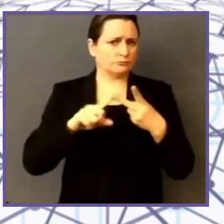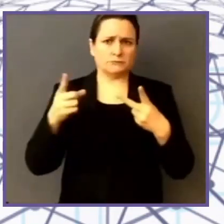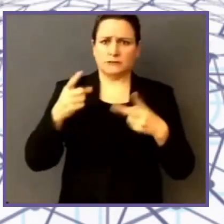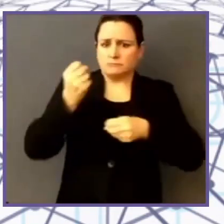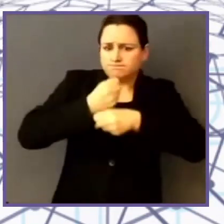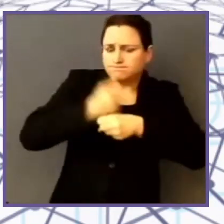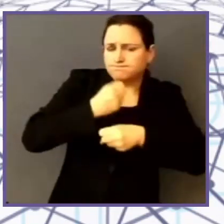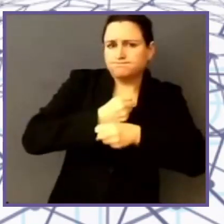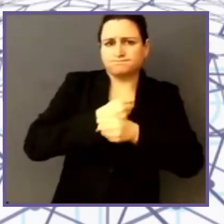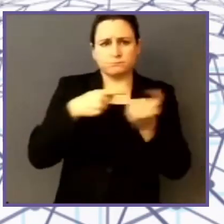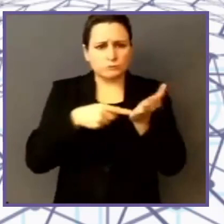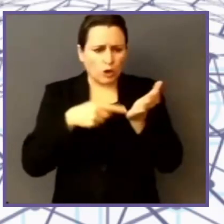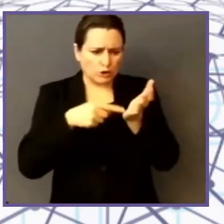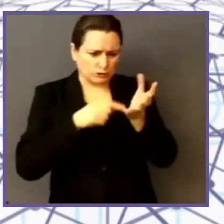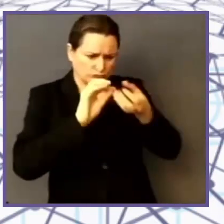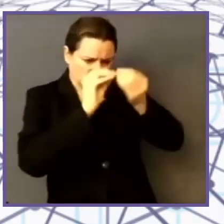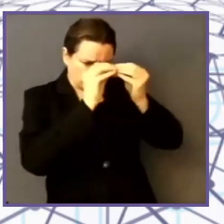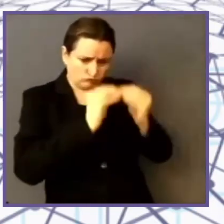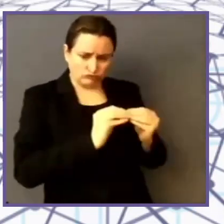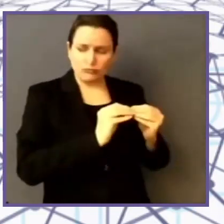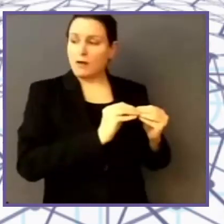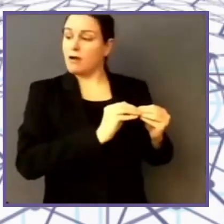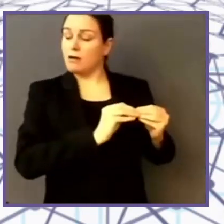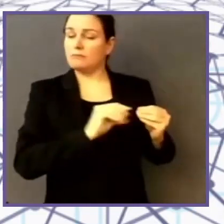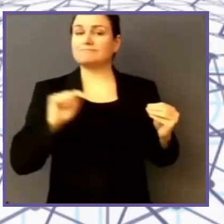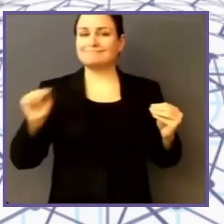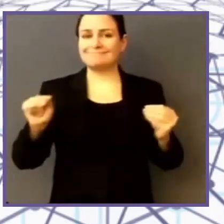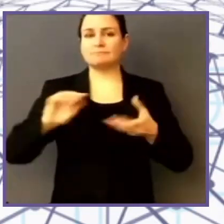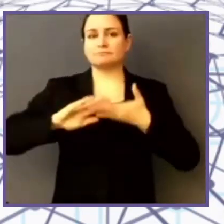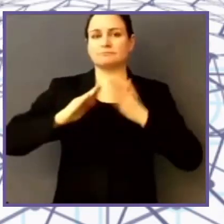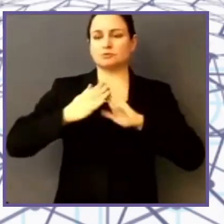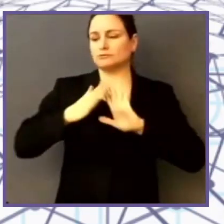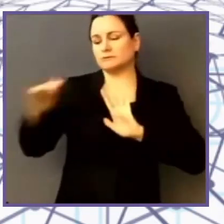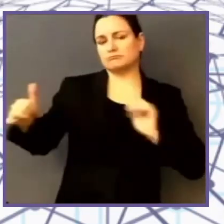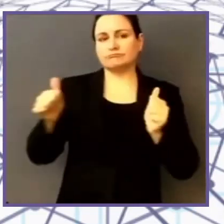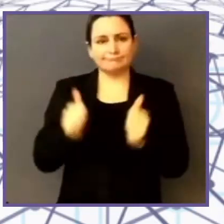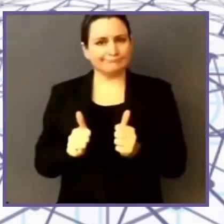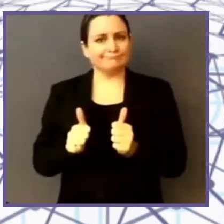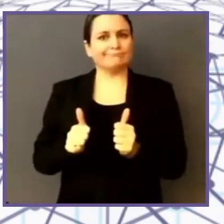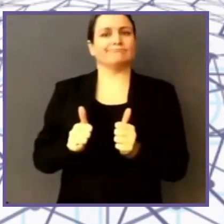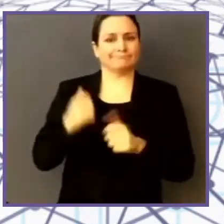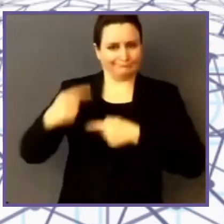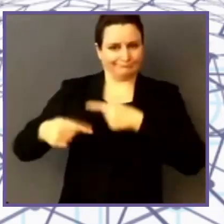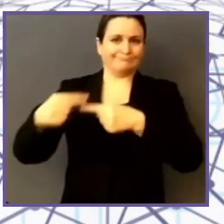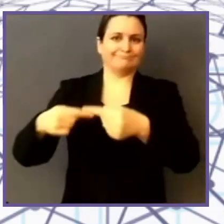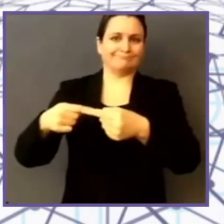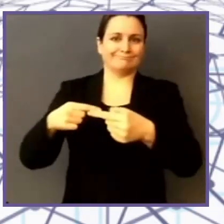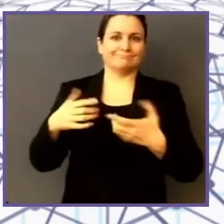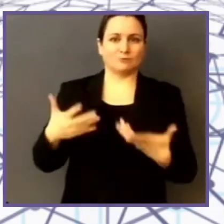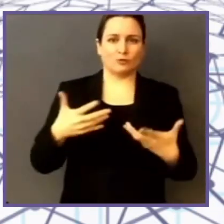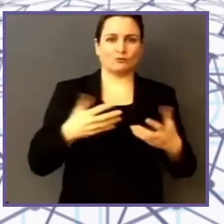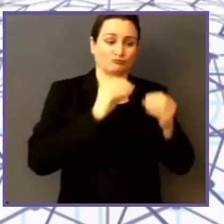communities to advocate for the right of access to at and bridge the gap between 80 users and 80 innovators.